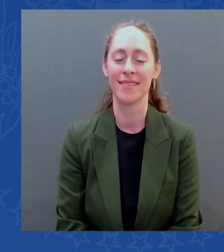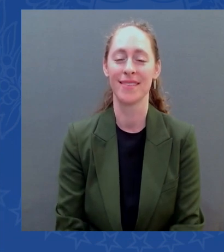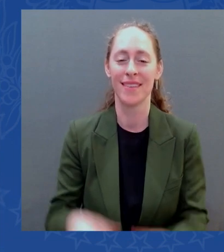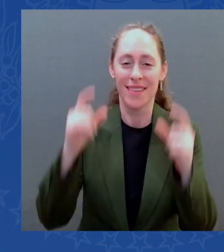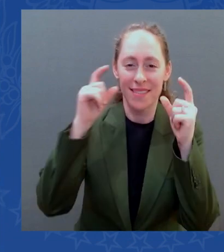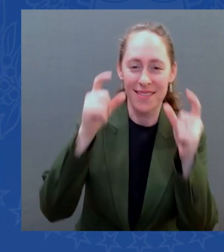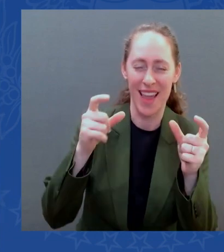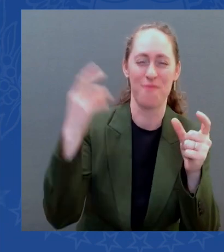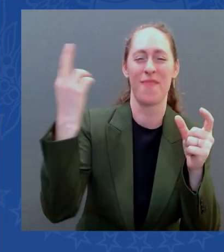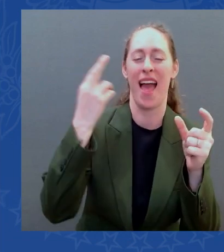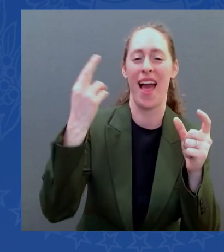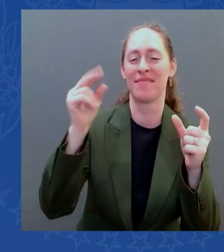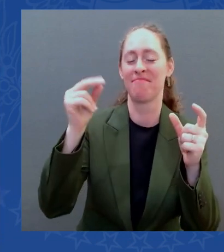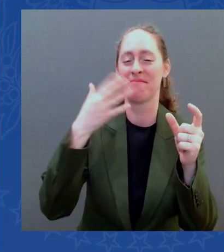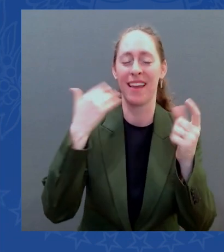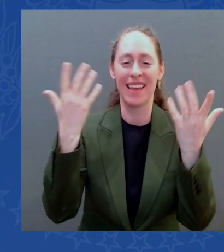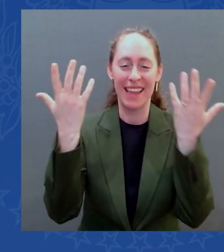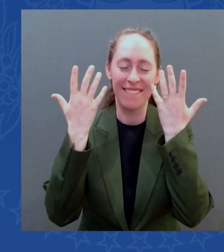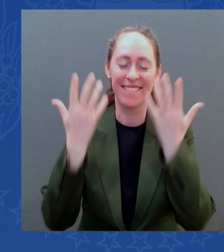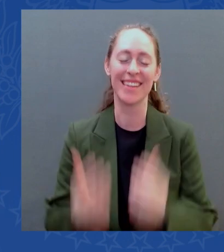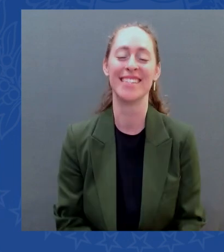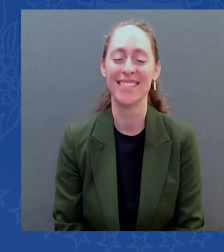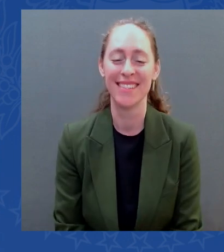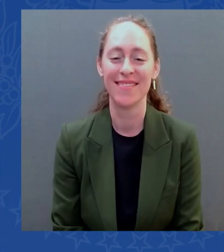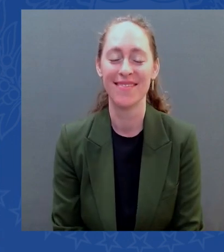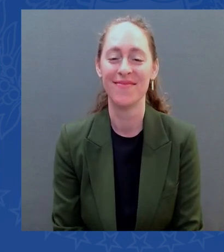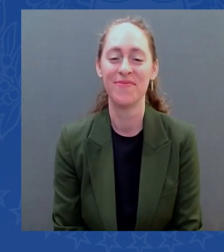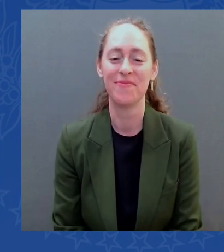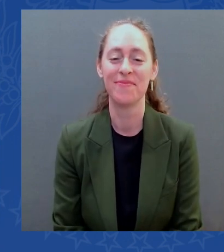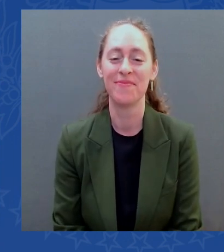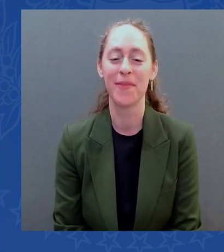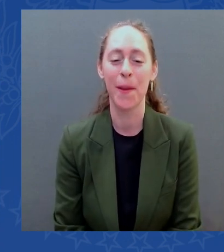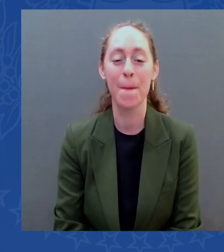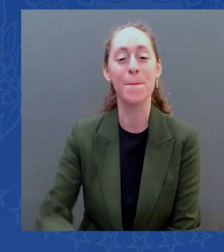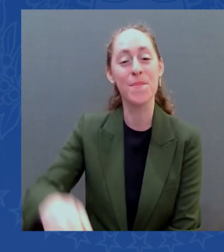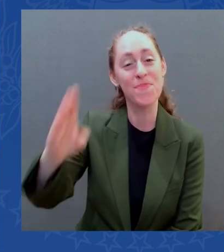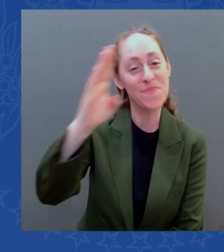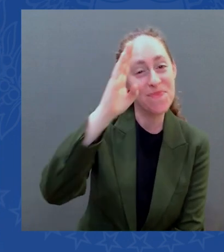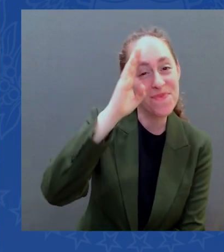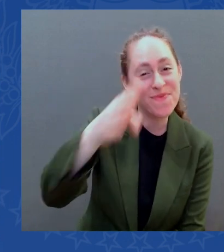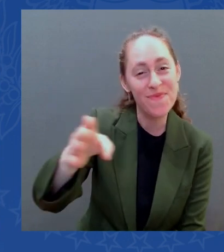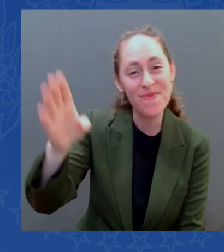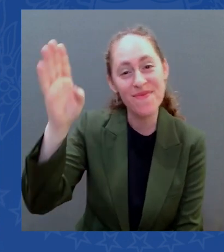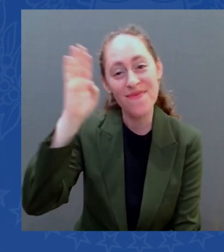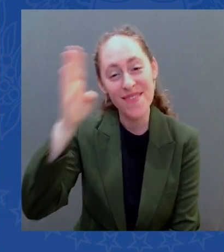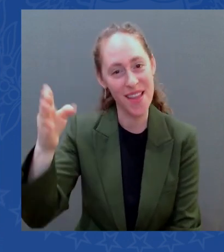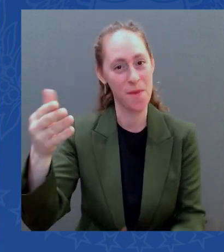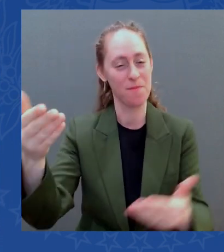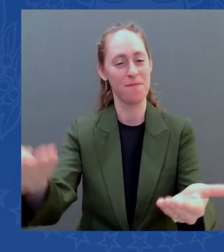Hello, everyone. Welcome. Welcome to the White House. I see a couple of future